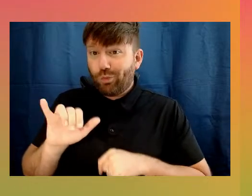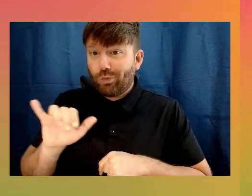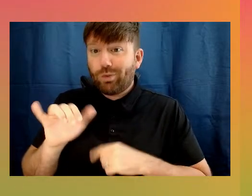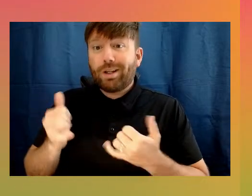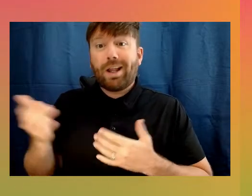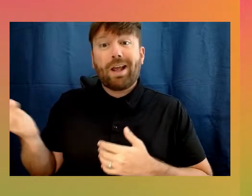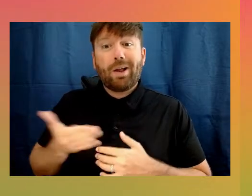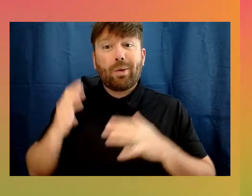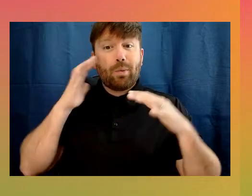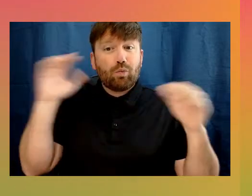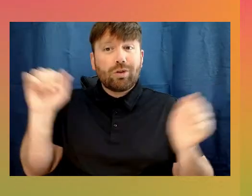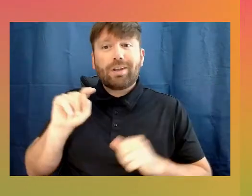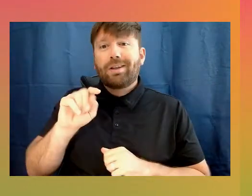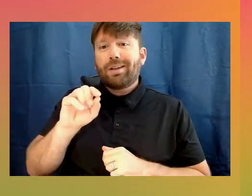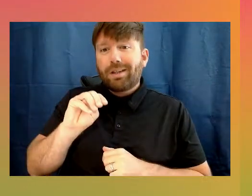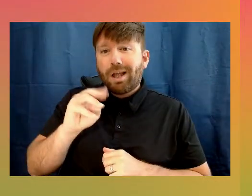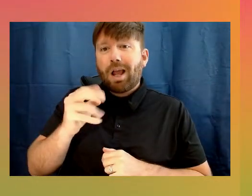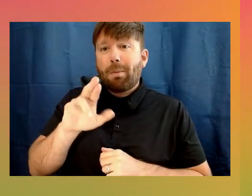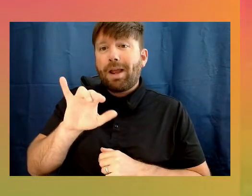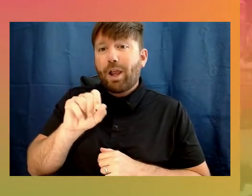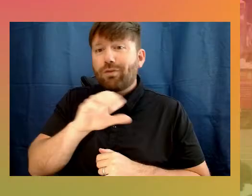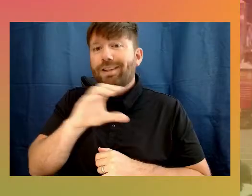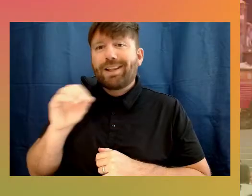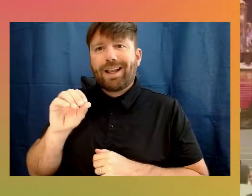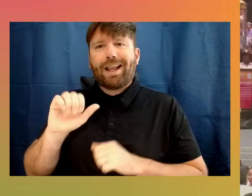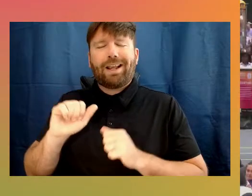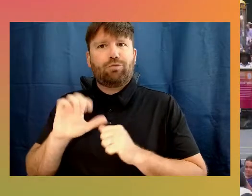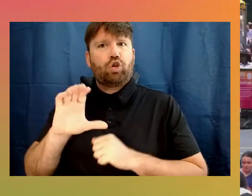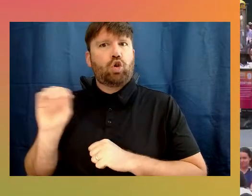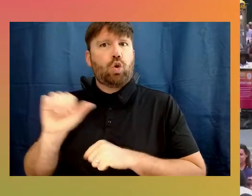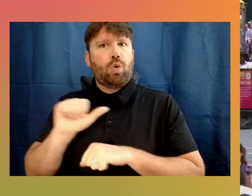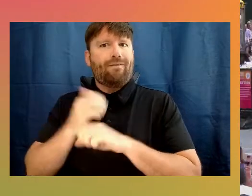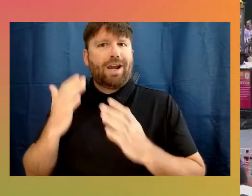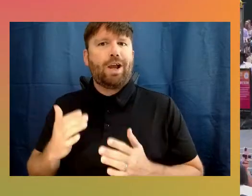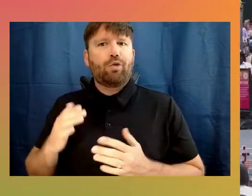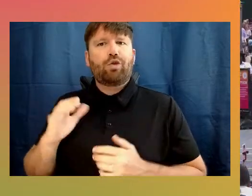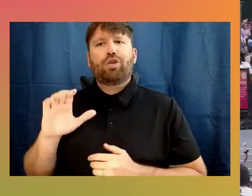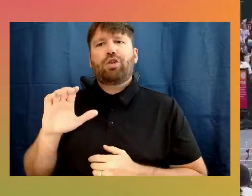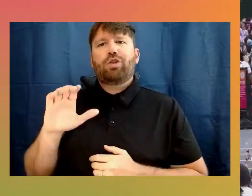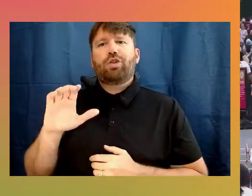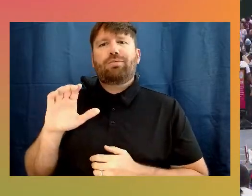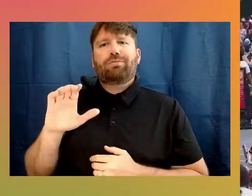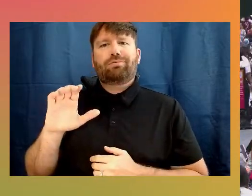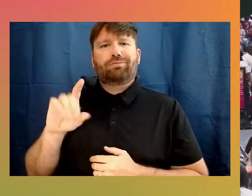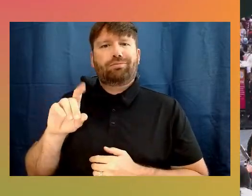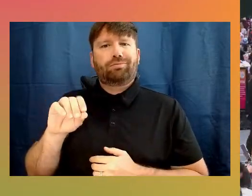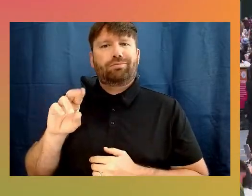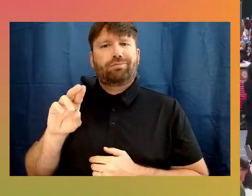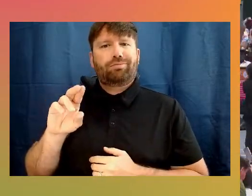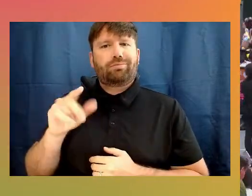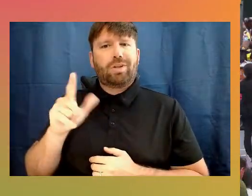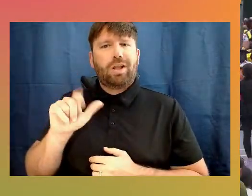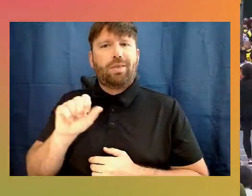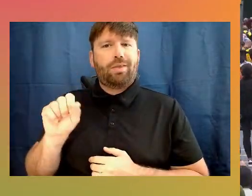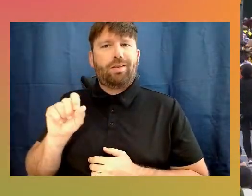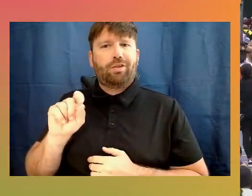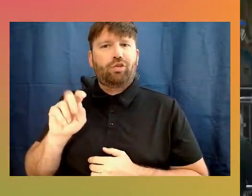NOW, PLEASE WELCOME TIMES SQUARE ALLIANCE PRESIDENT TOM HARRIS